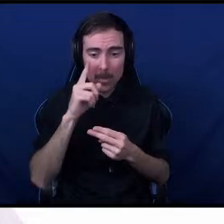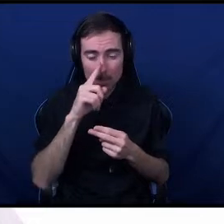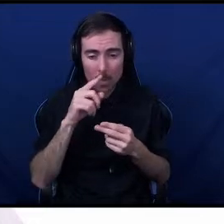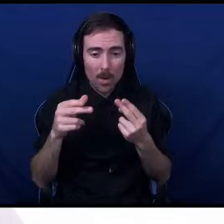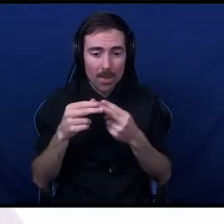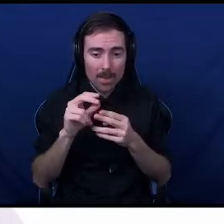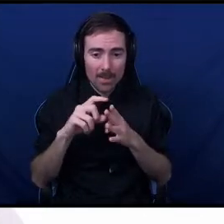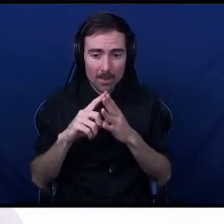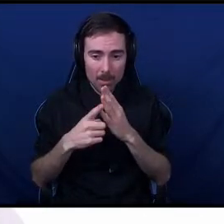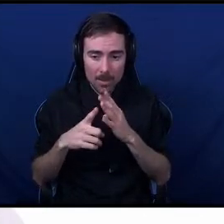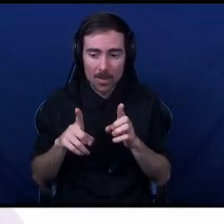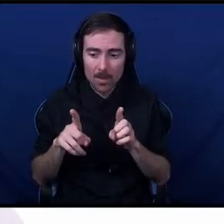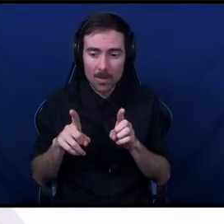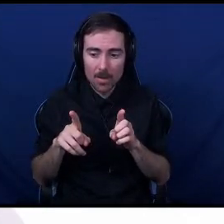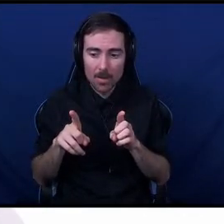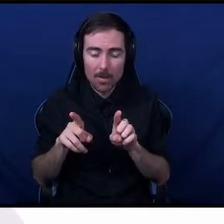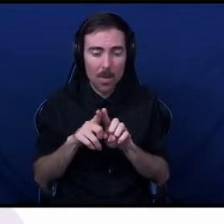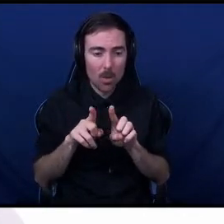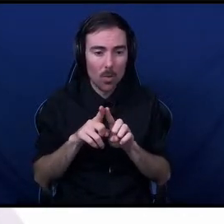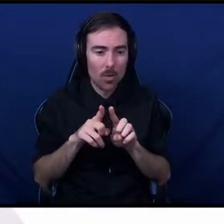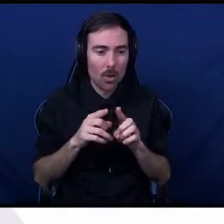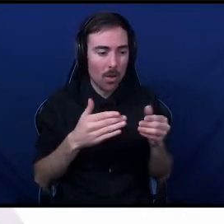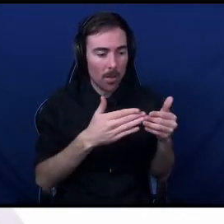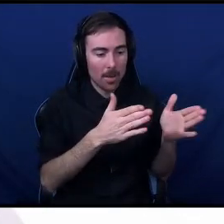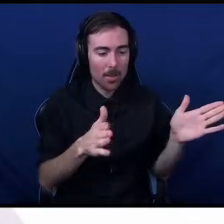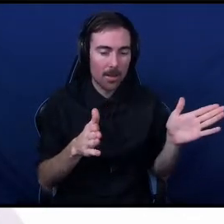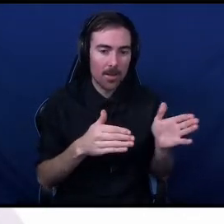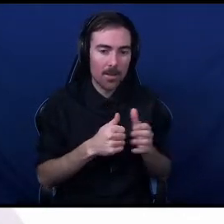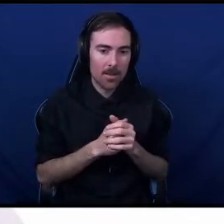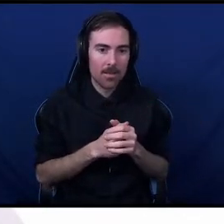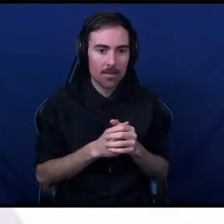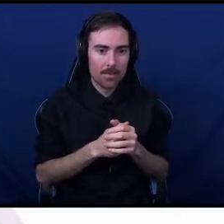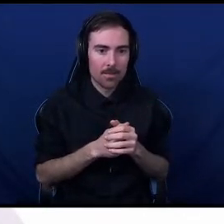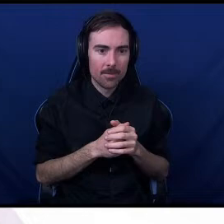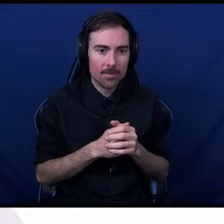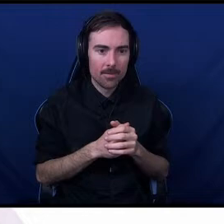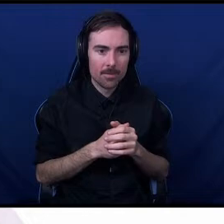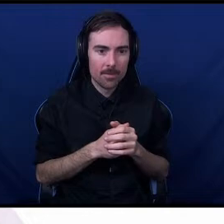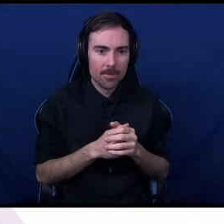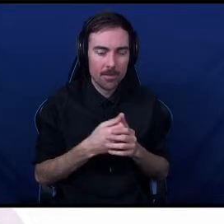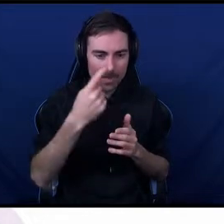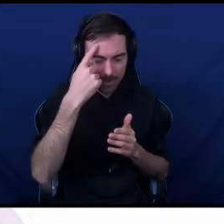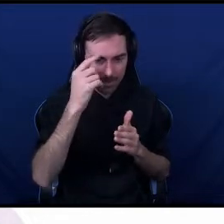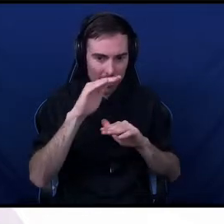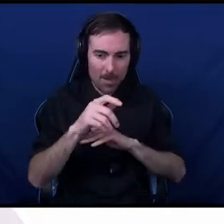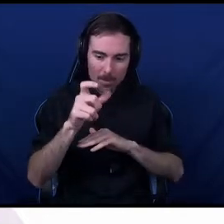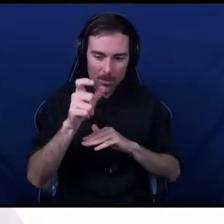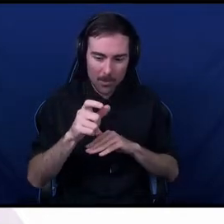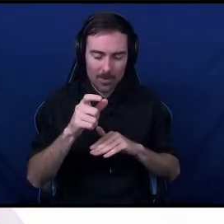that someone in a wheelchair managed to help get your delivery to your house. That's that's, that's the kind of power